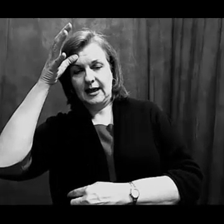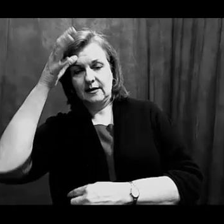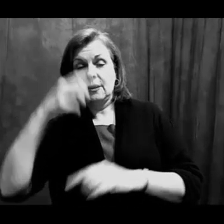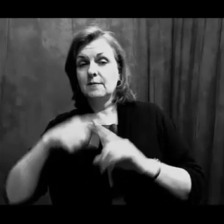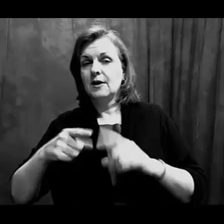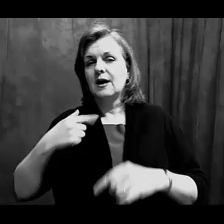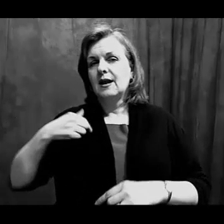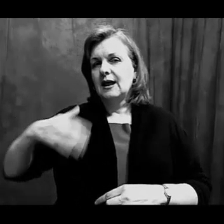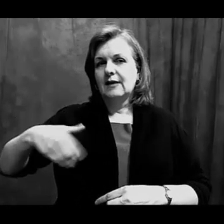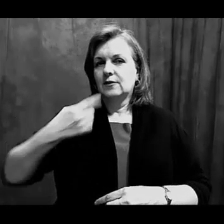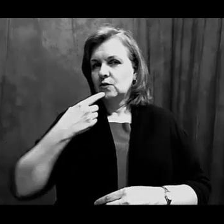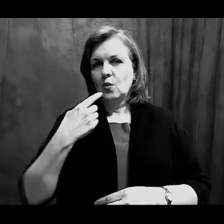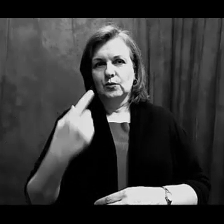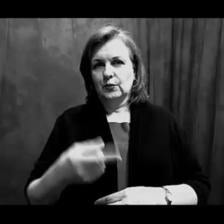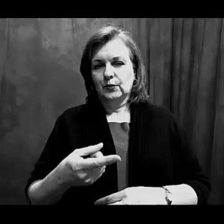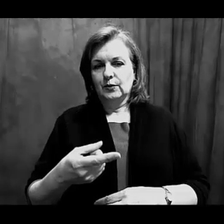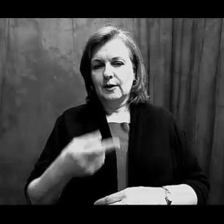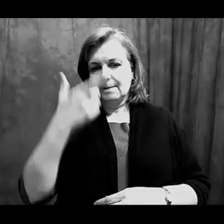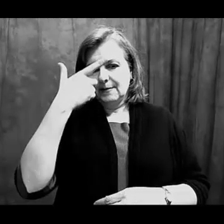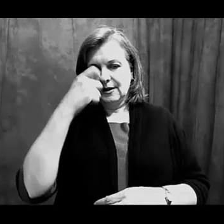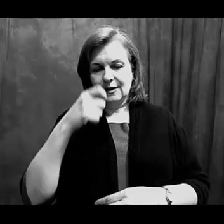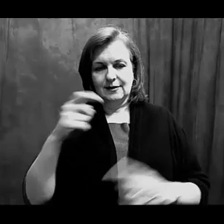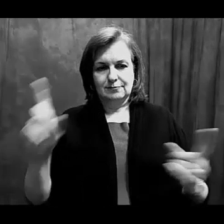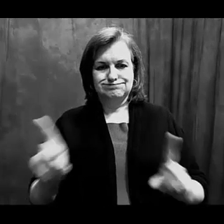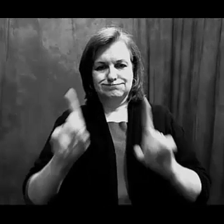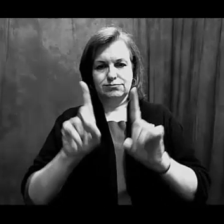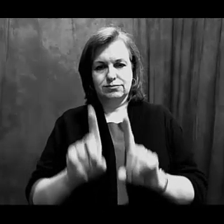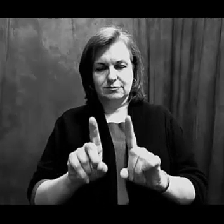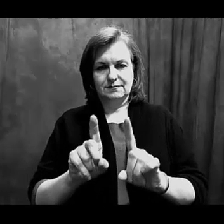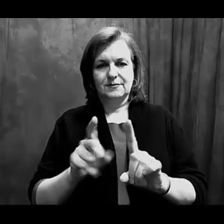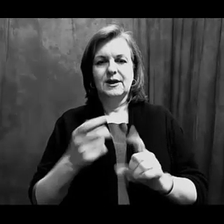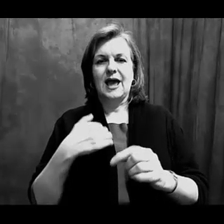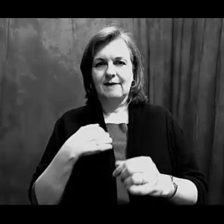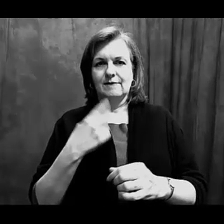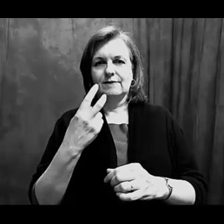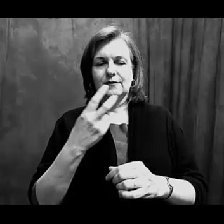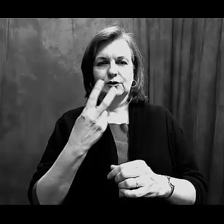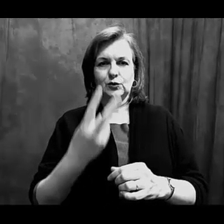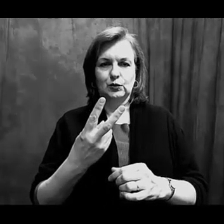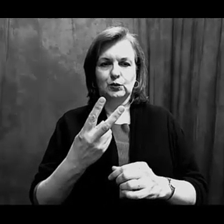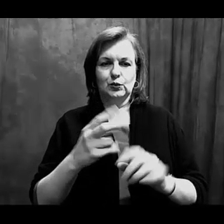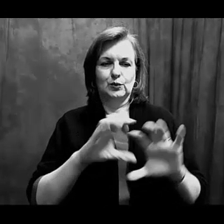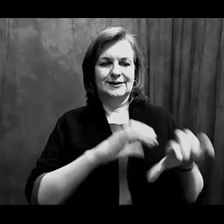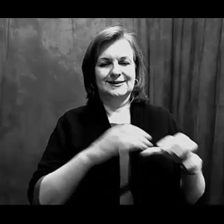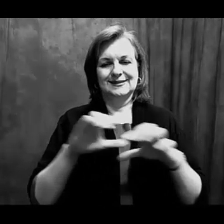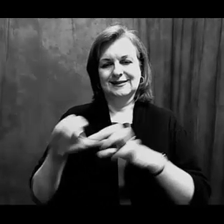what we didn't tell you before is that because you have two sets of chromosomes